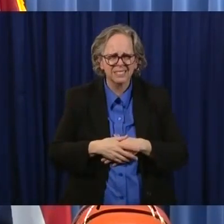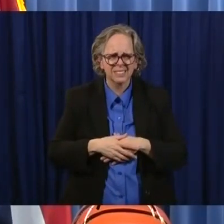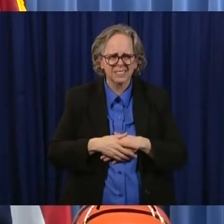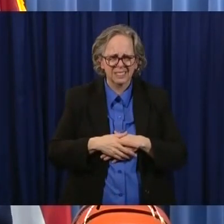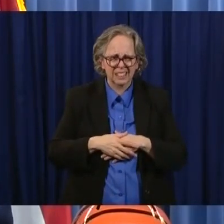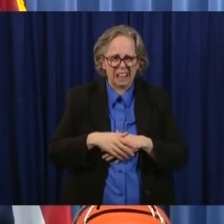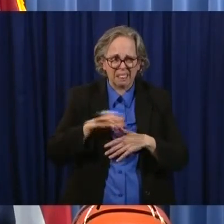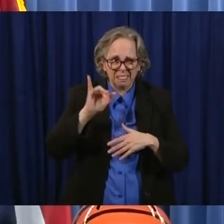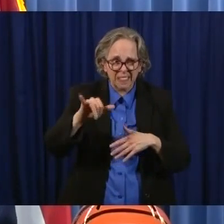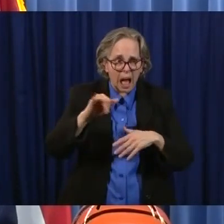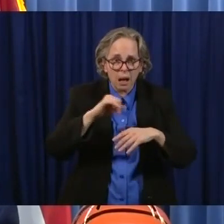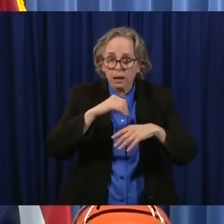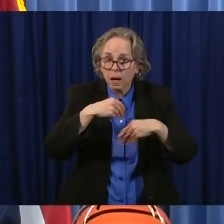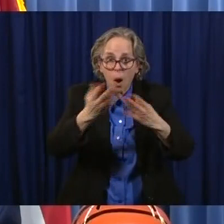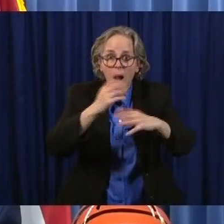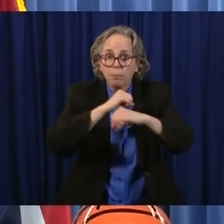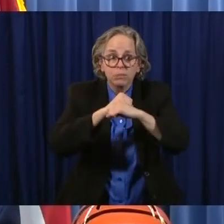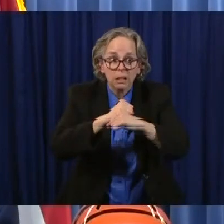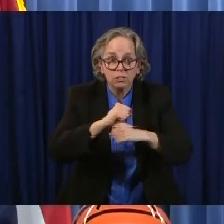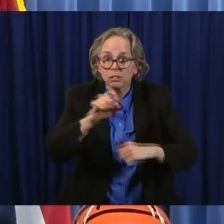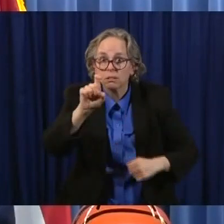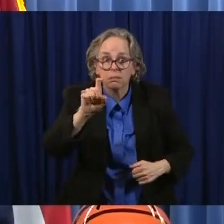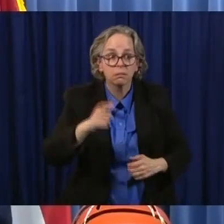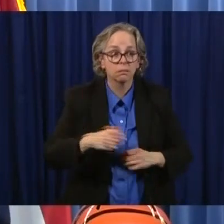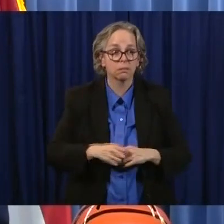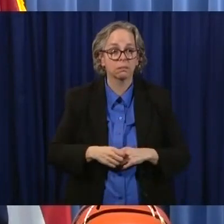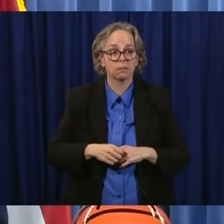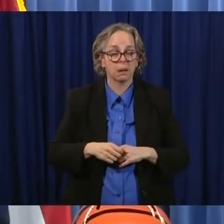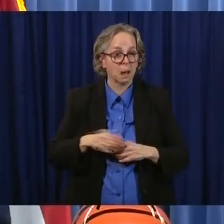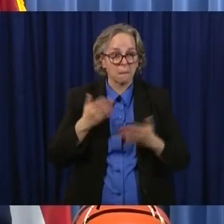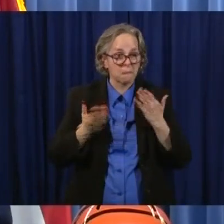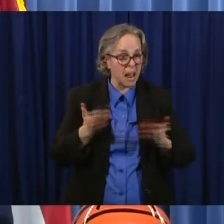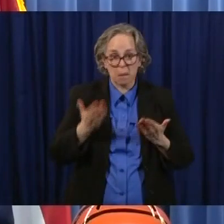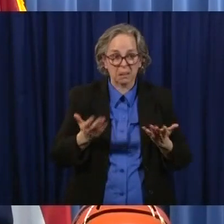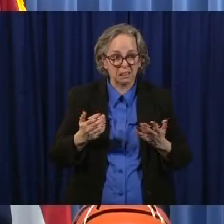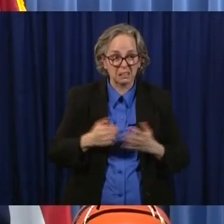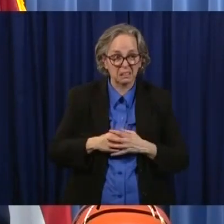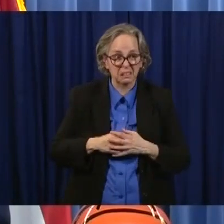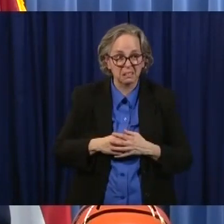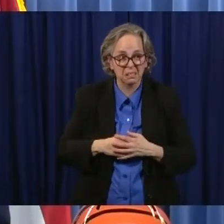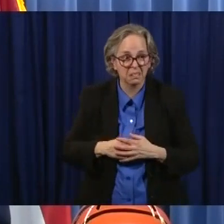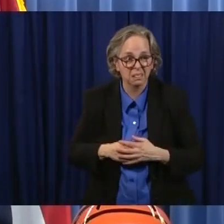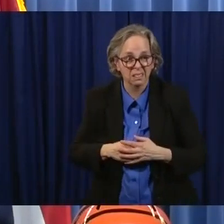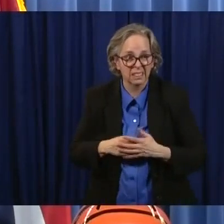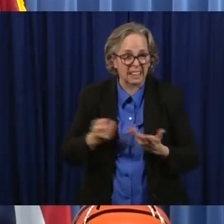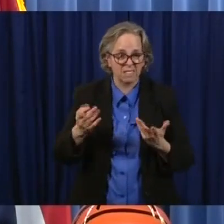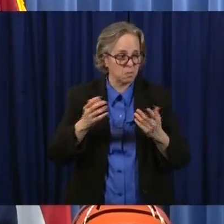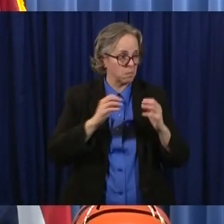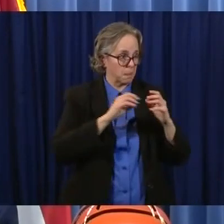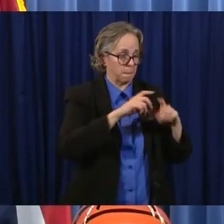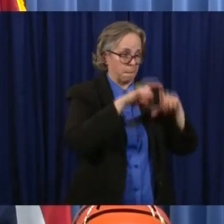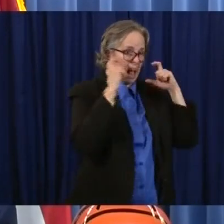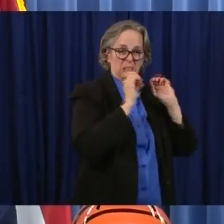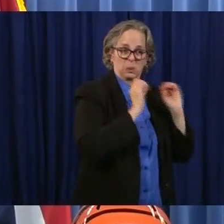I WONDER IF YOU COULD TALK FOR US ABOUT MASKS AND WHAT KIND OF PROTECTION THAT GIVES,